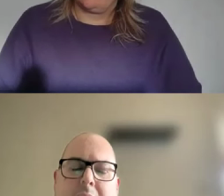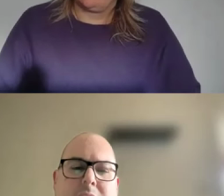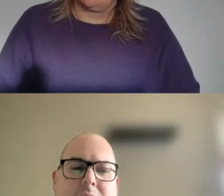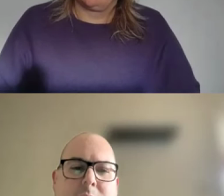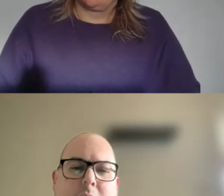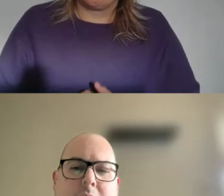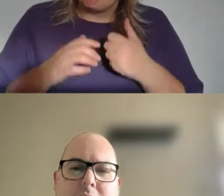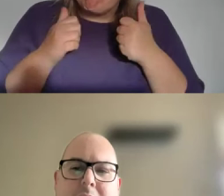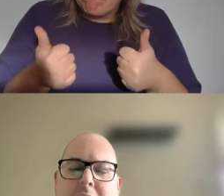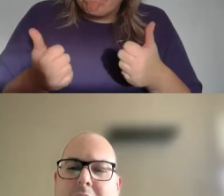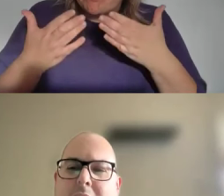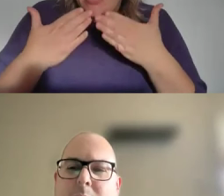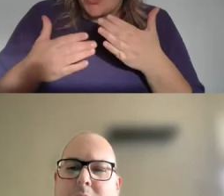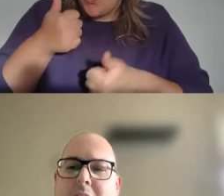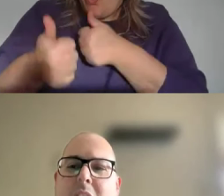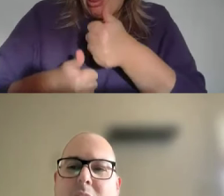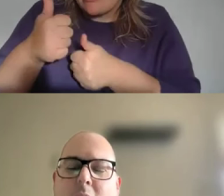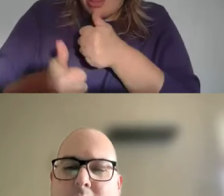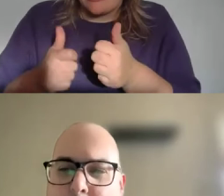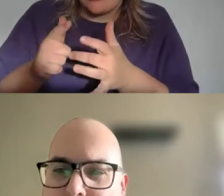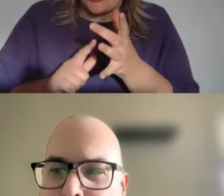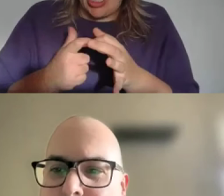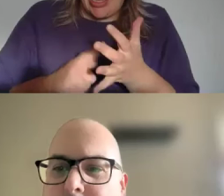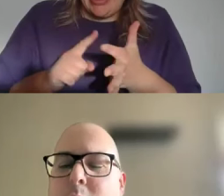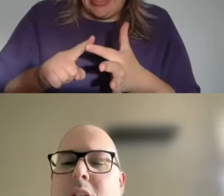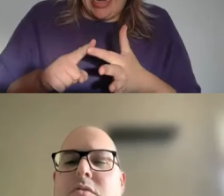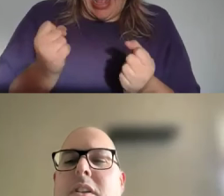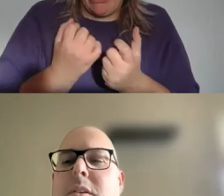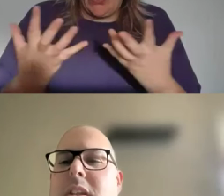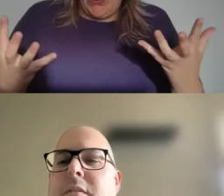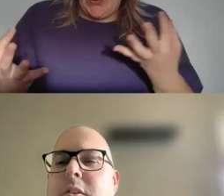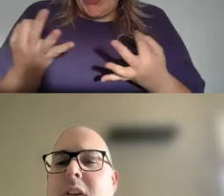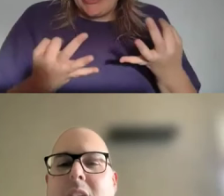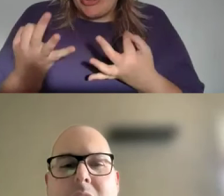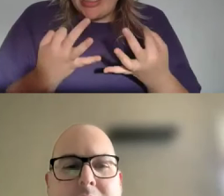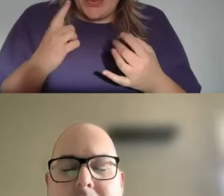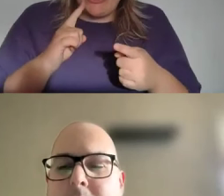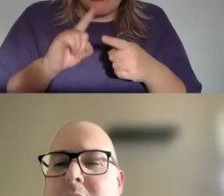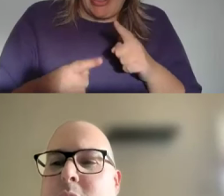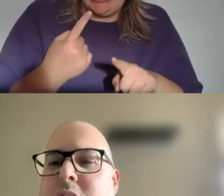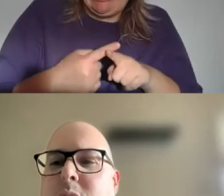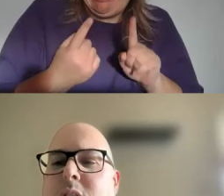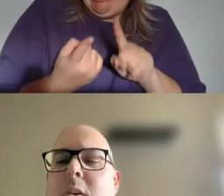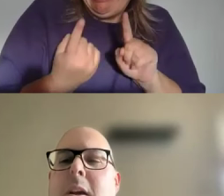Excellent. Well done, Jacqueline. There are quite a few questions. What I'm going to try and do is get through, like you say, as many as possible.